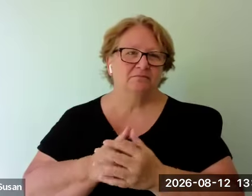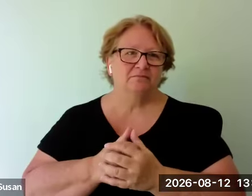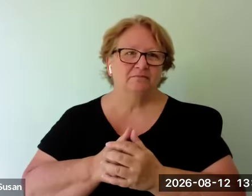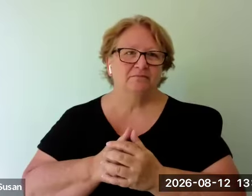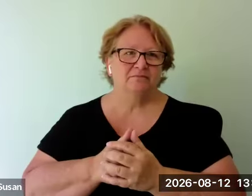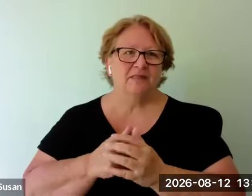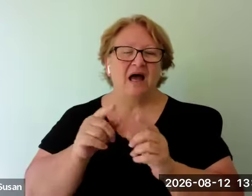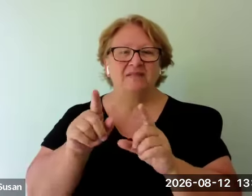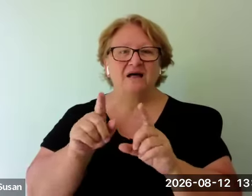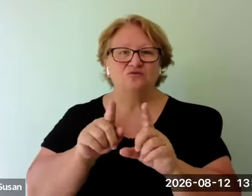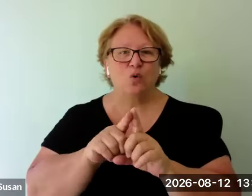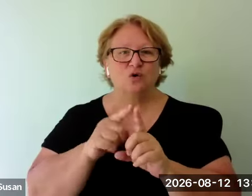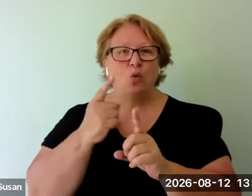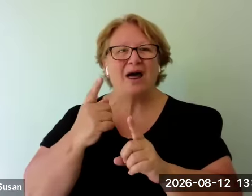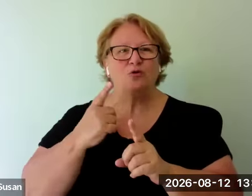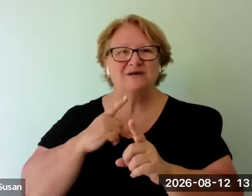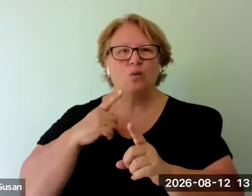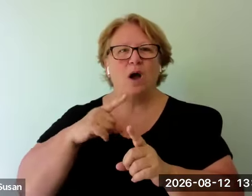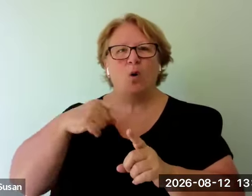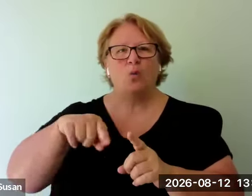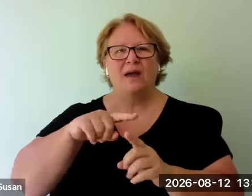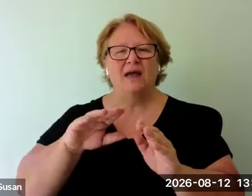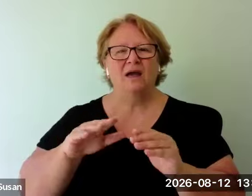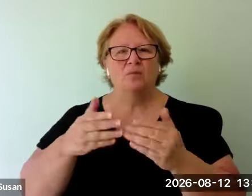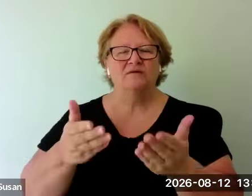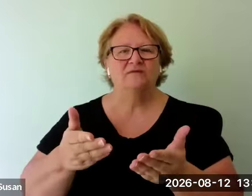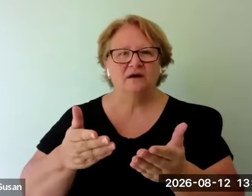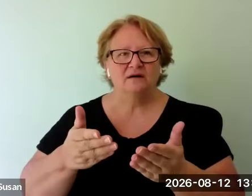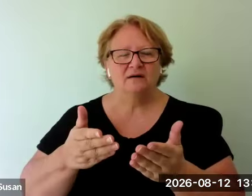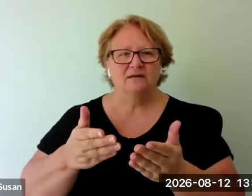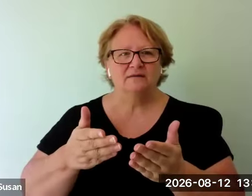might benefit you, regardless of the outcomes of this